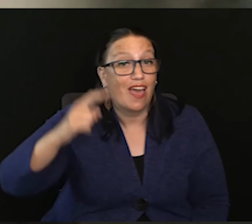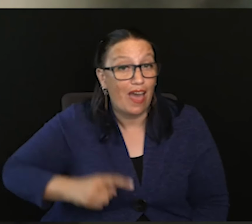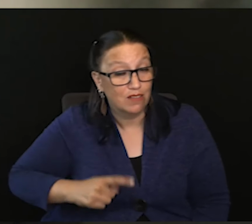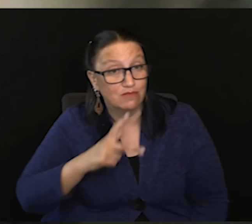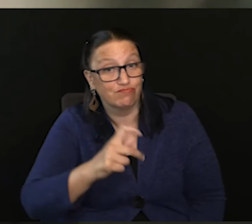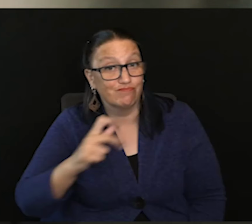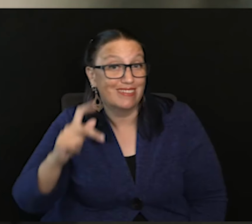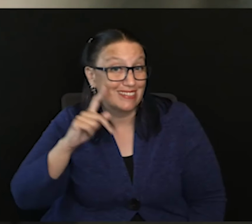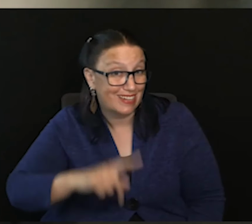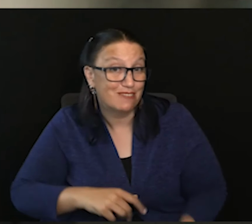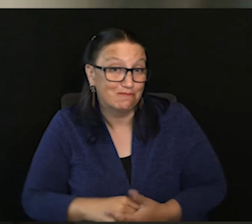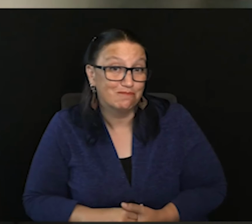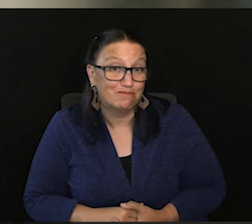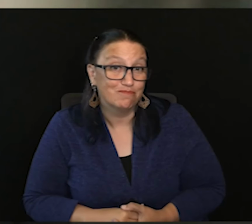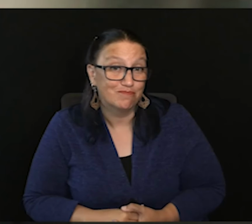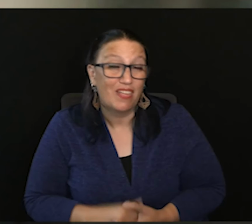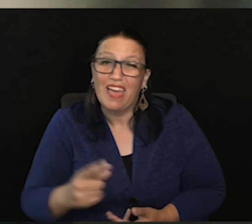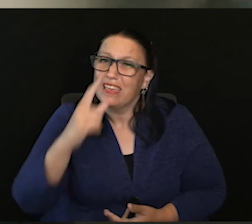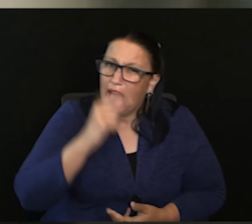They've had a capacity of up to 157,000.